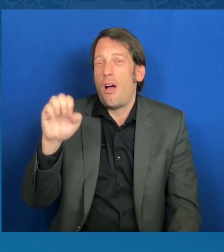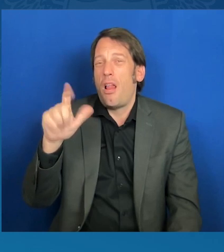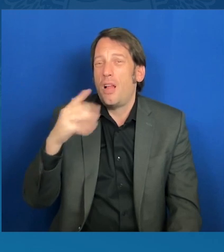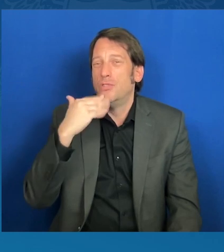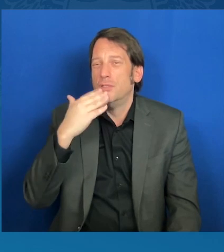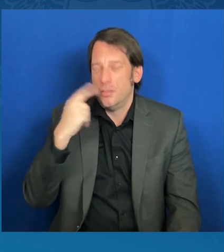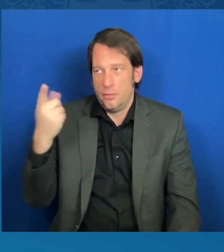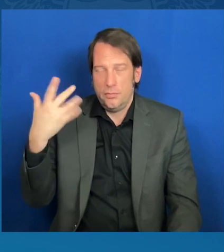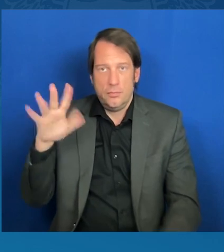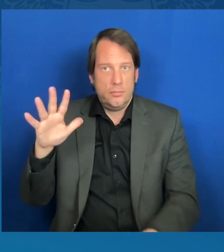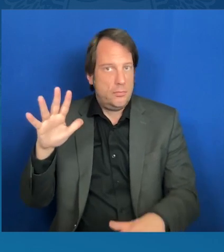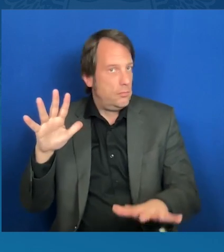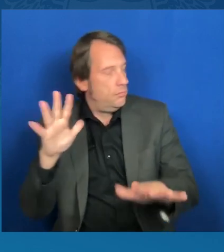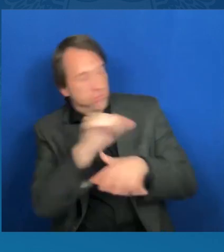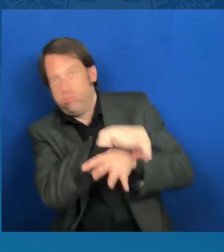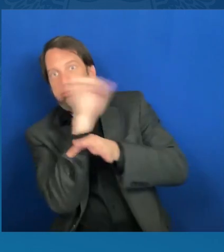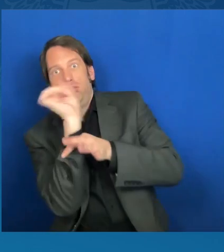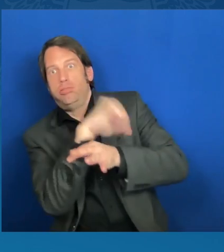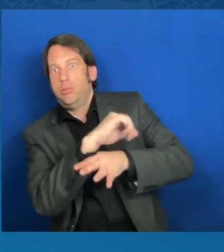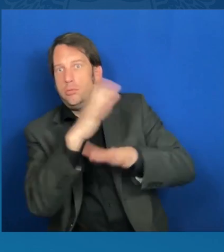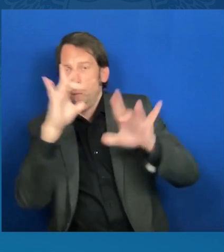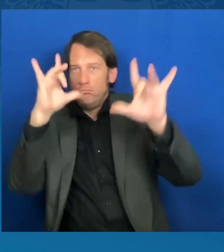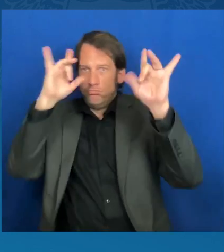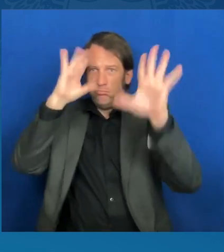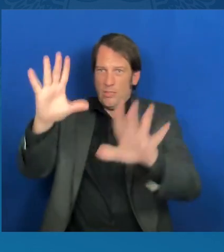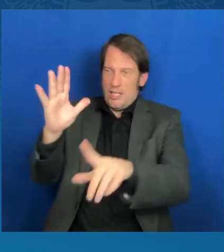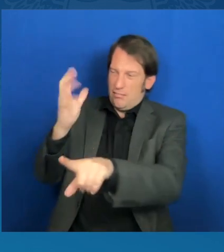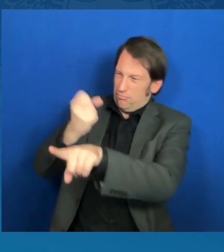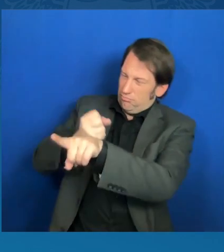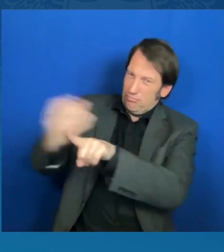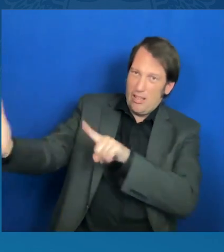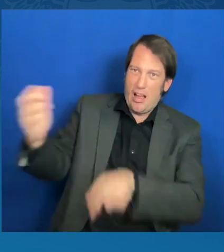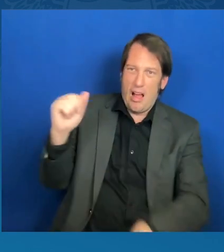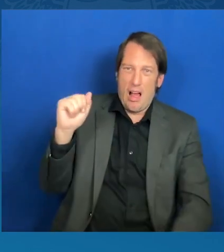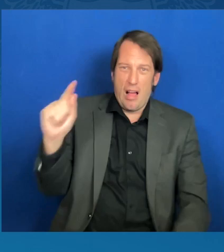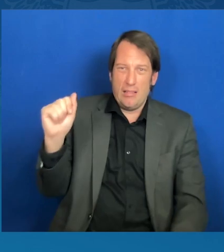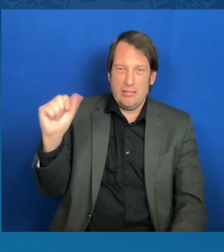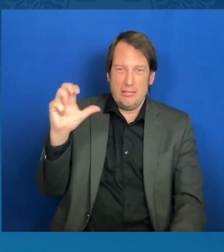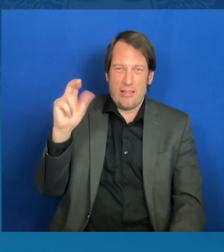And I will tell you, we got the calls, the President and myself,